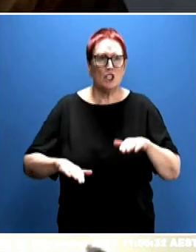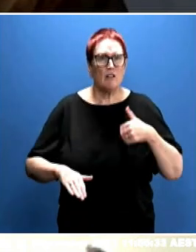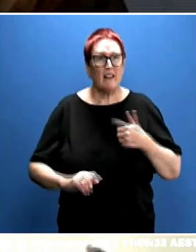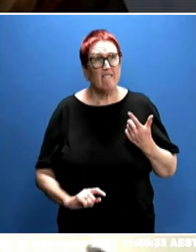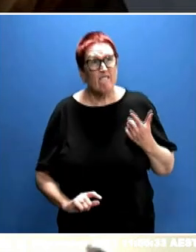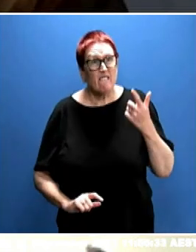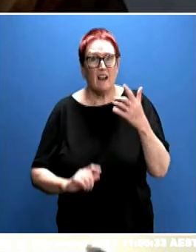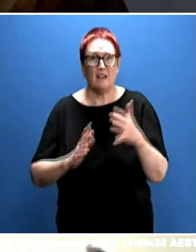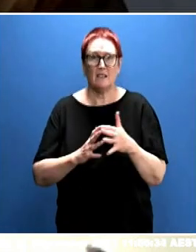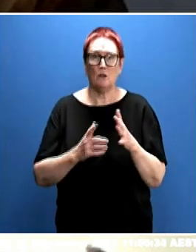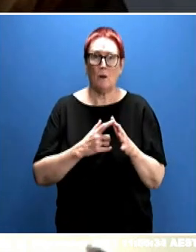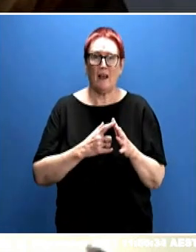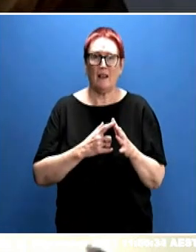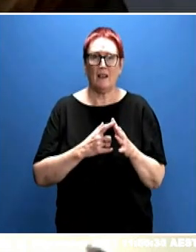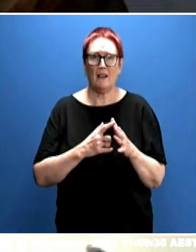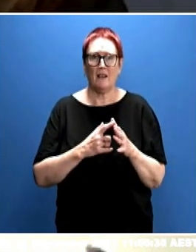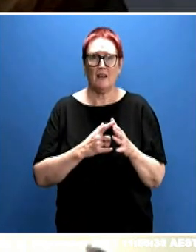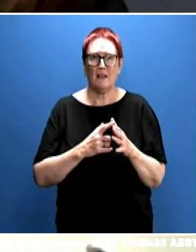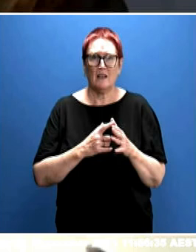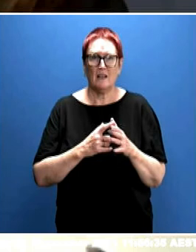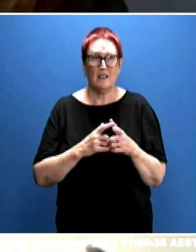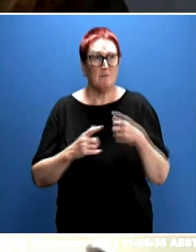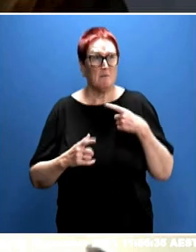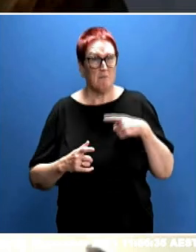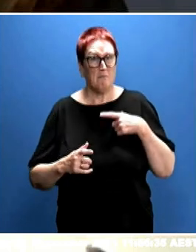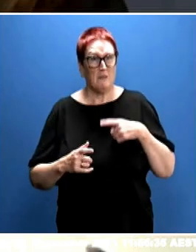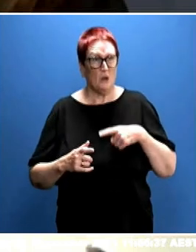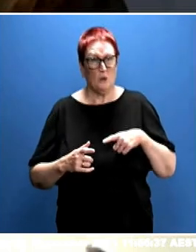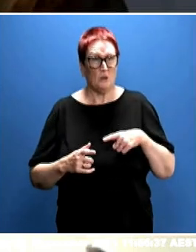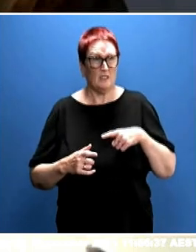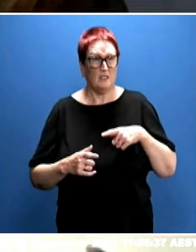Western Australia and Aboriginal communities face by dint of being in the